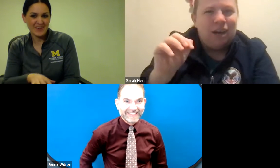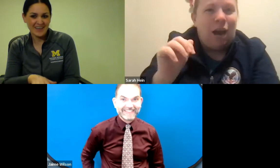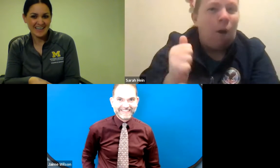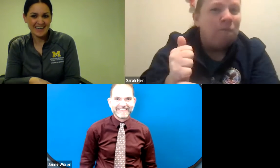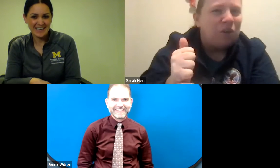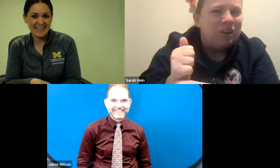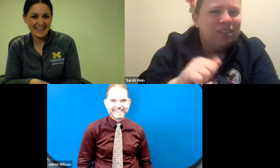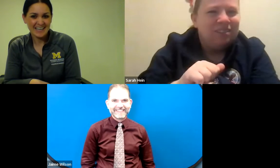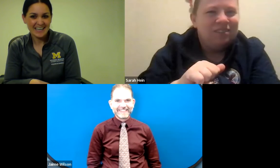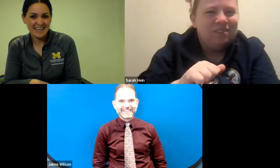Sarah Hein: helpful.